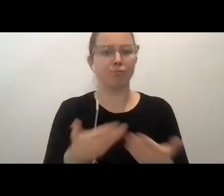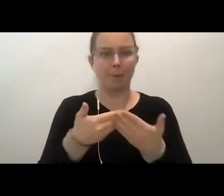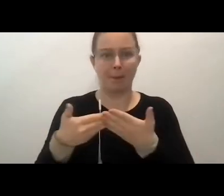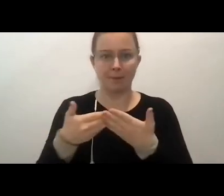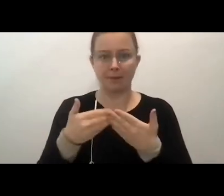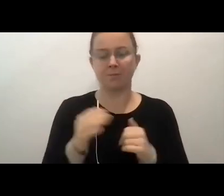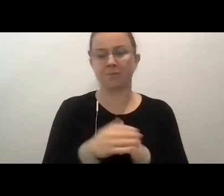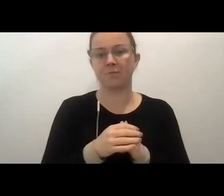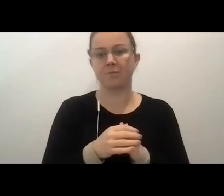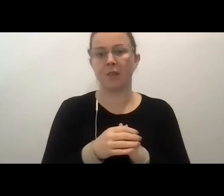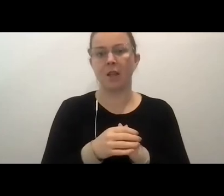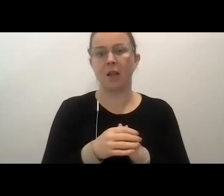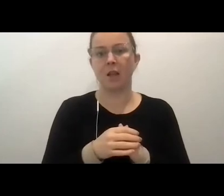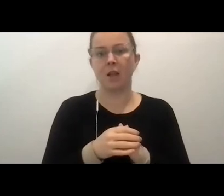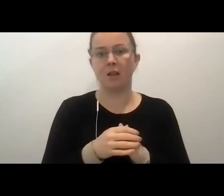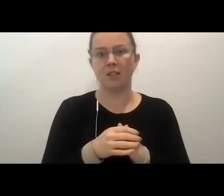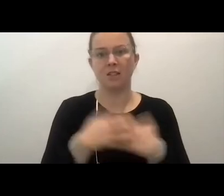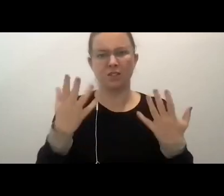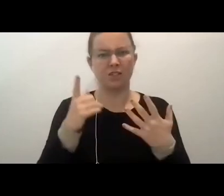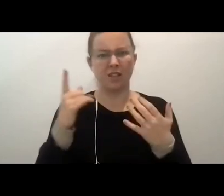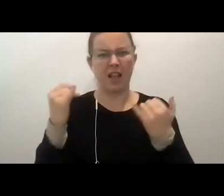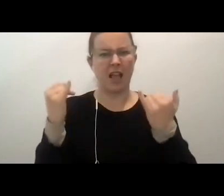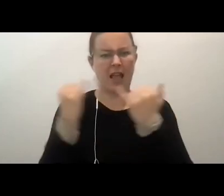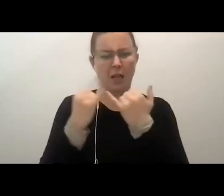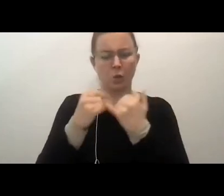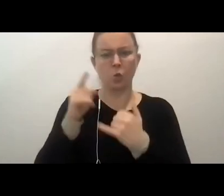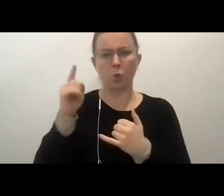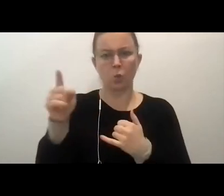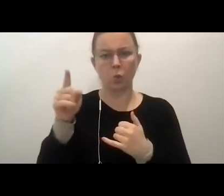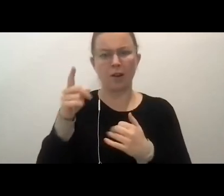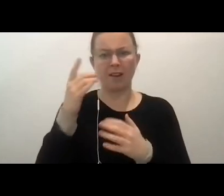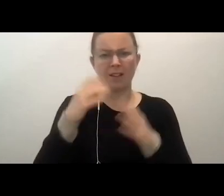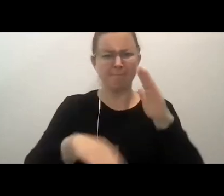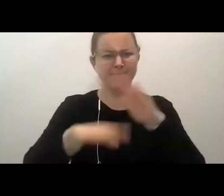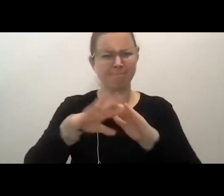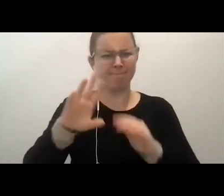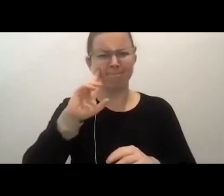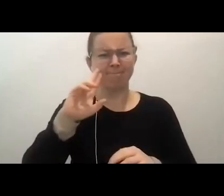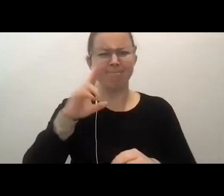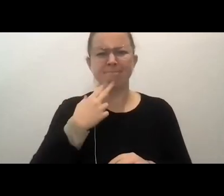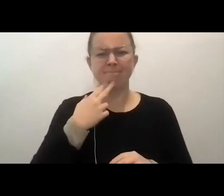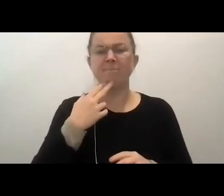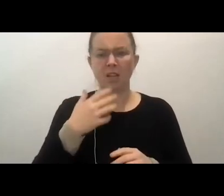see it, because uncle Jiggs was profoundly deaf, I feel like my grandparents had such